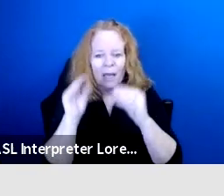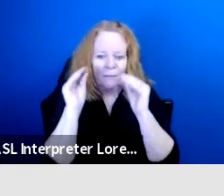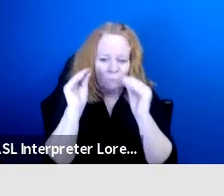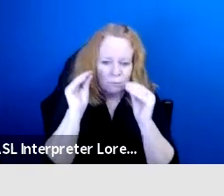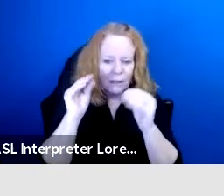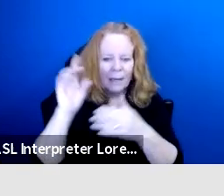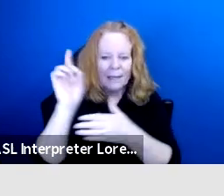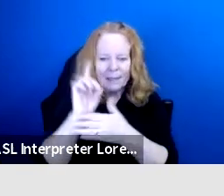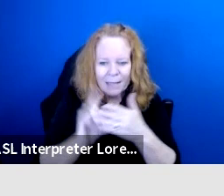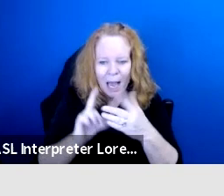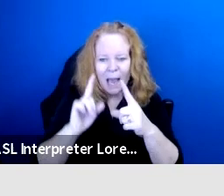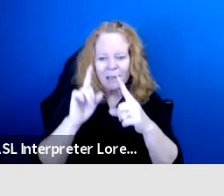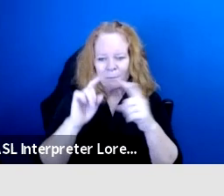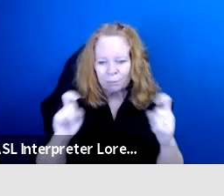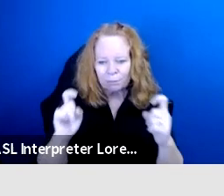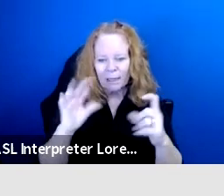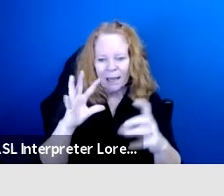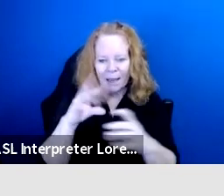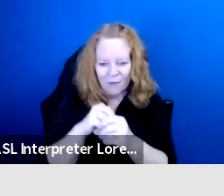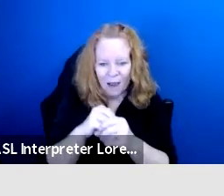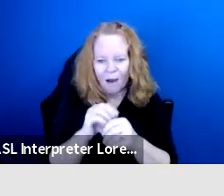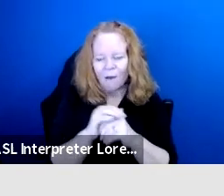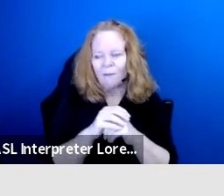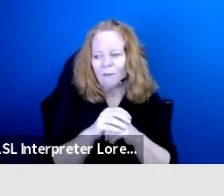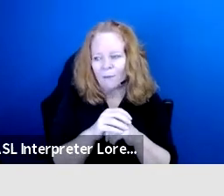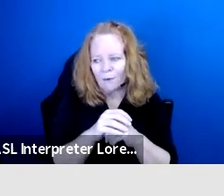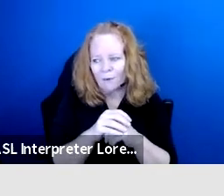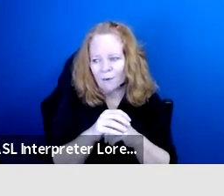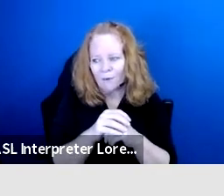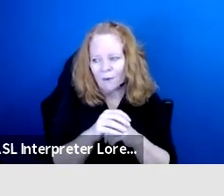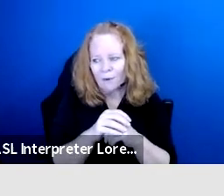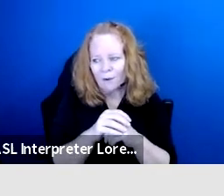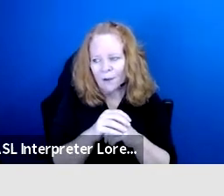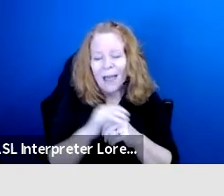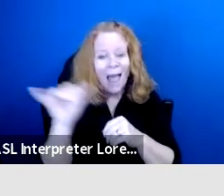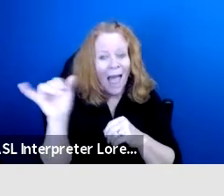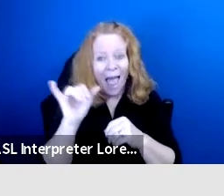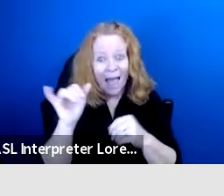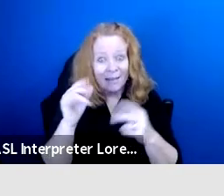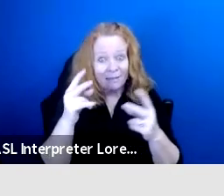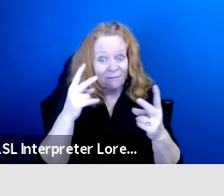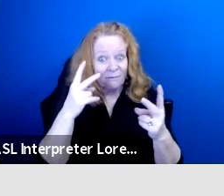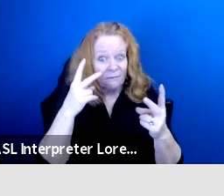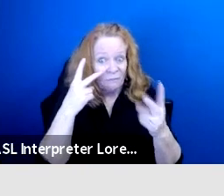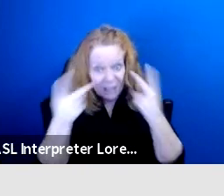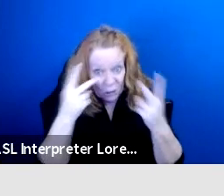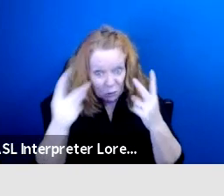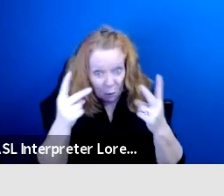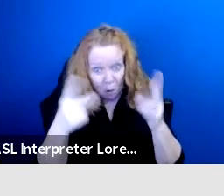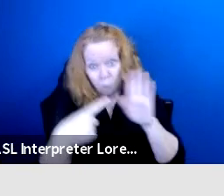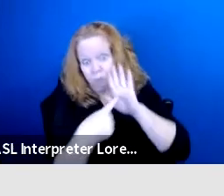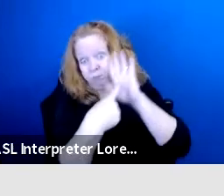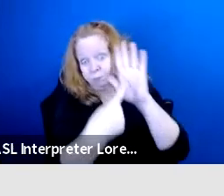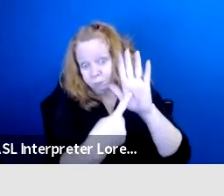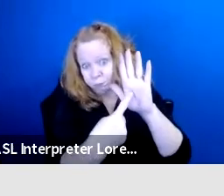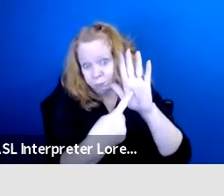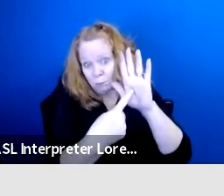in this kind of project because again as a visual presentation of content you need to make sure that